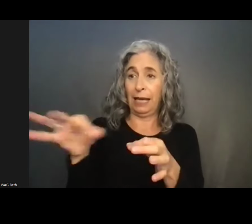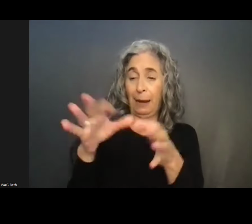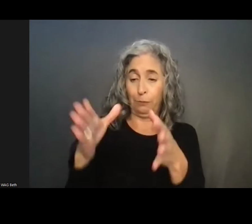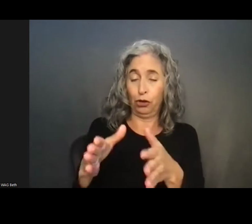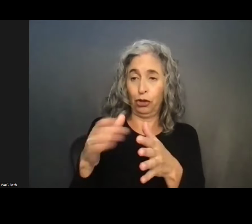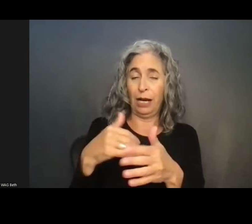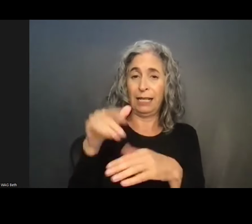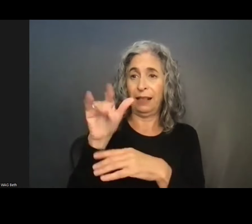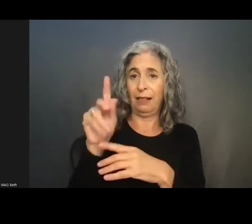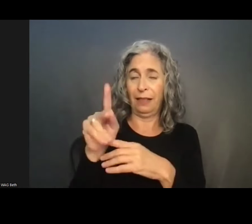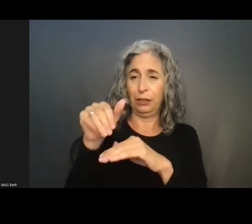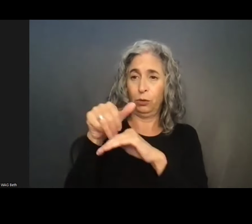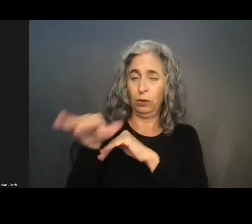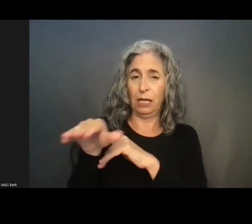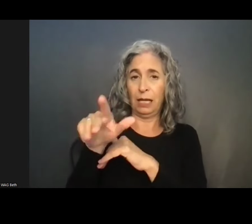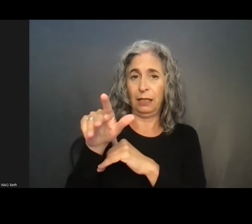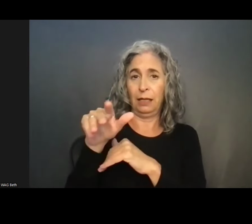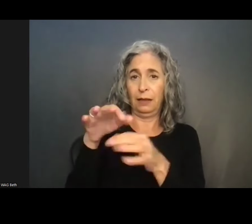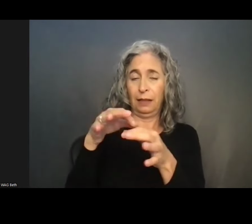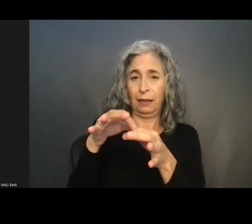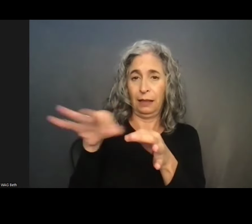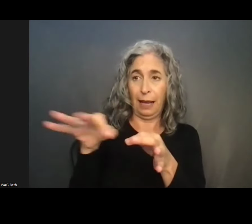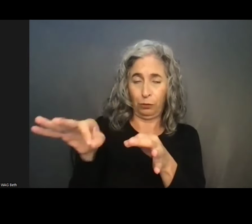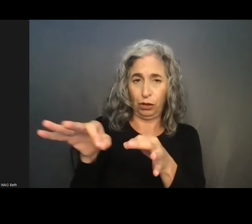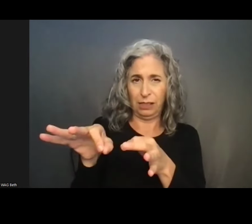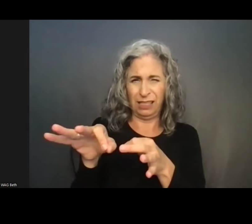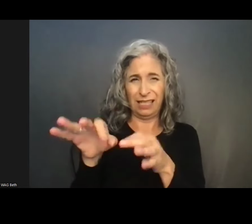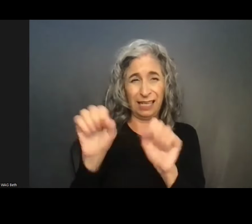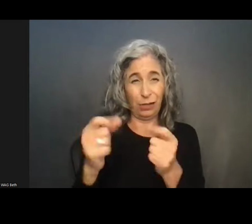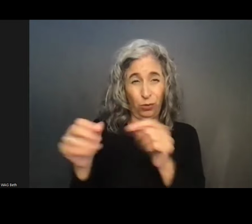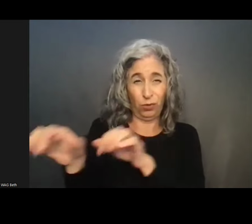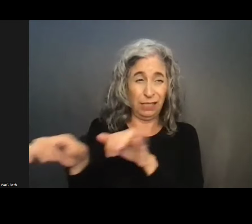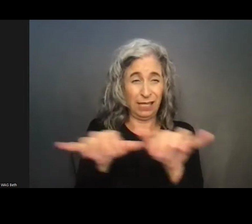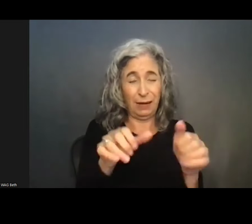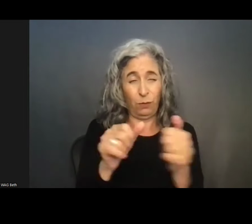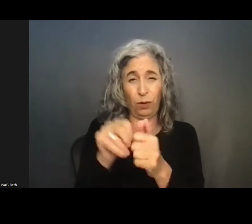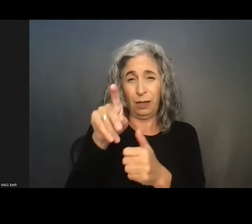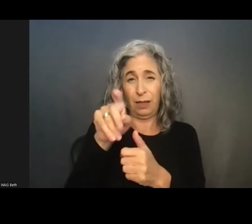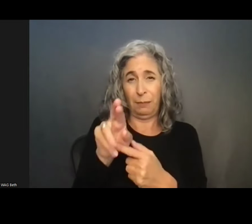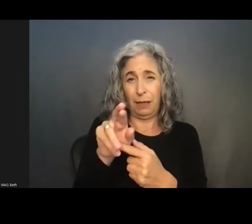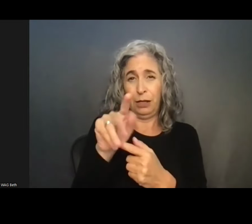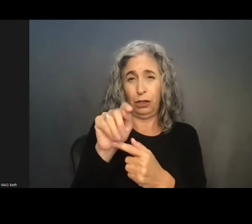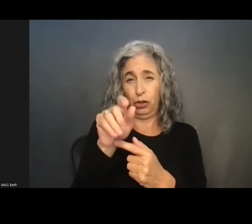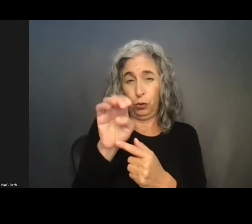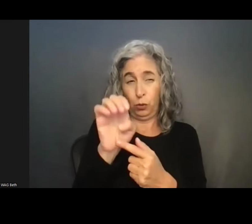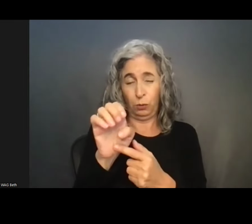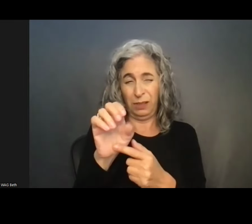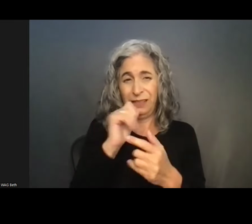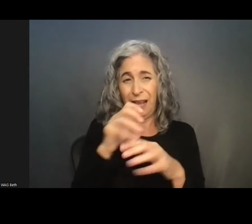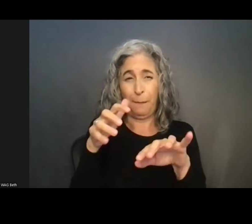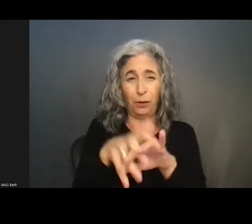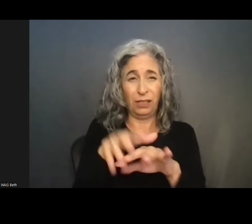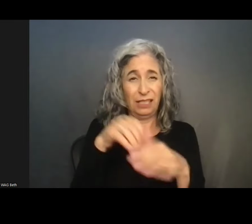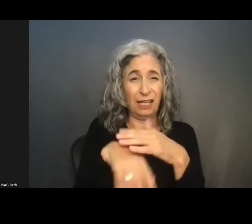captions to. Is there any way to do that with peer tube so it's not burnt into the video?